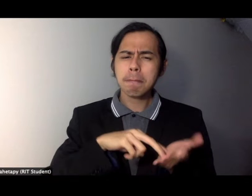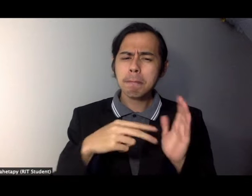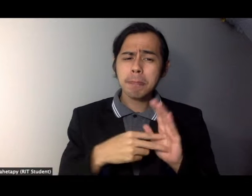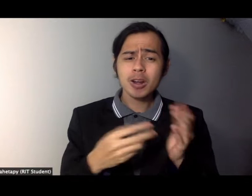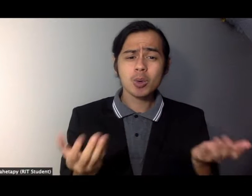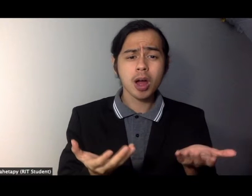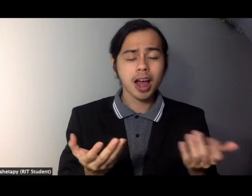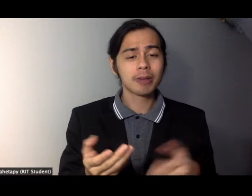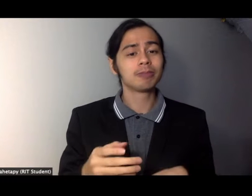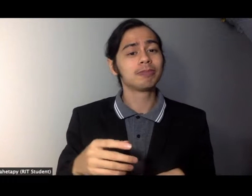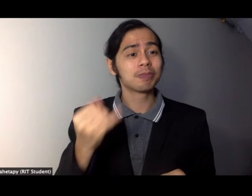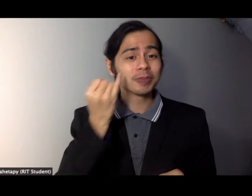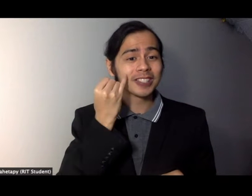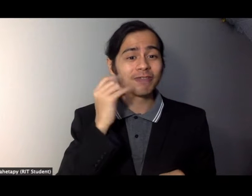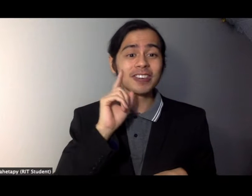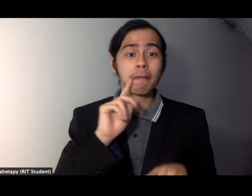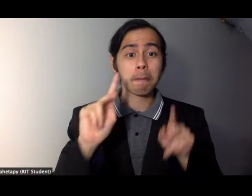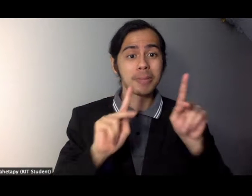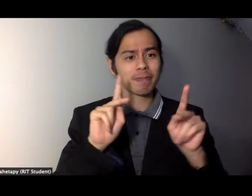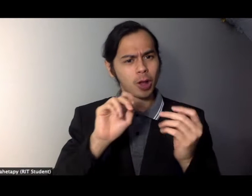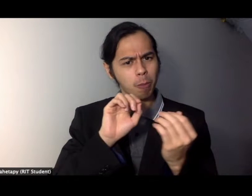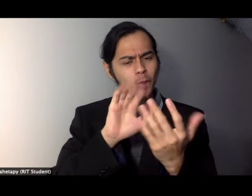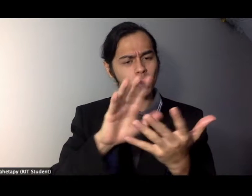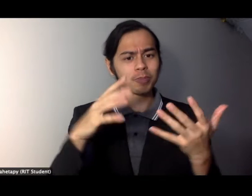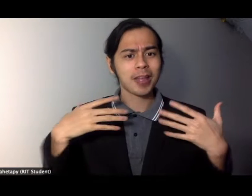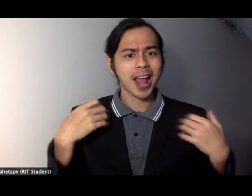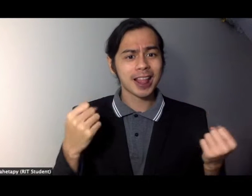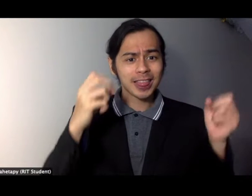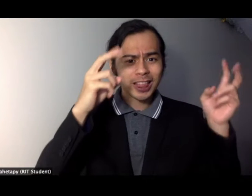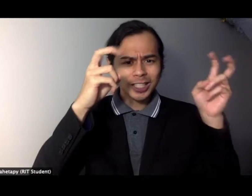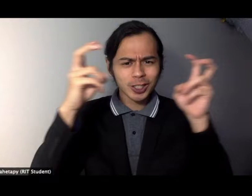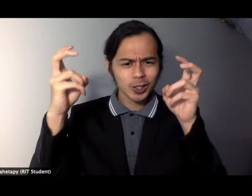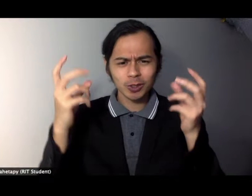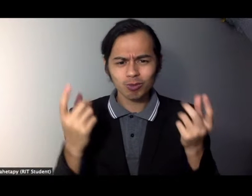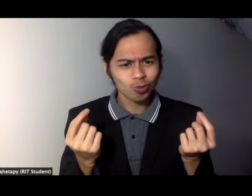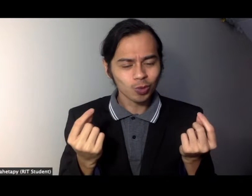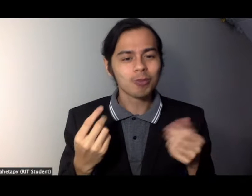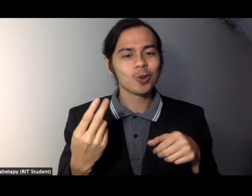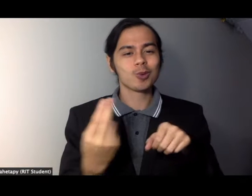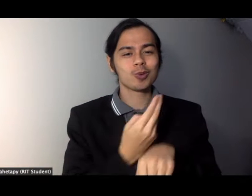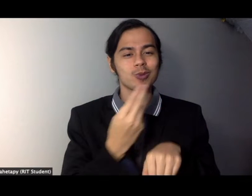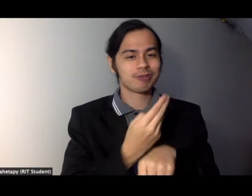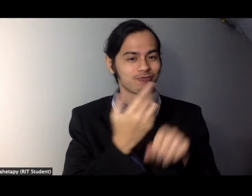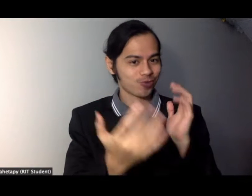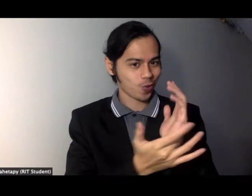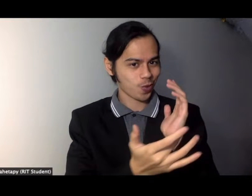For example, deaf people cope with health issues; they will use technology to find information.